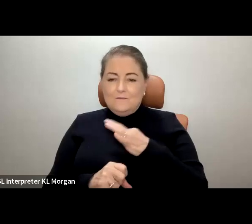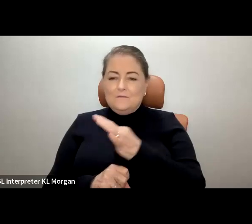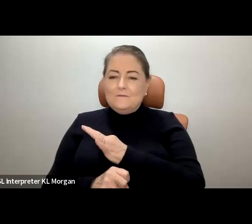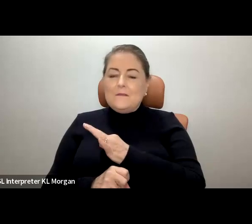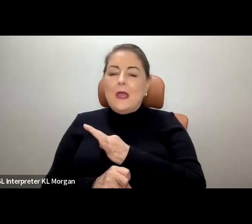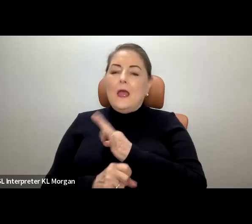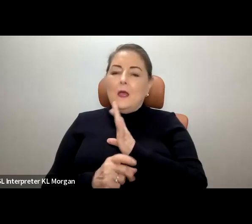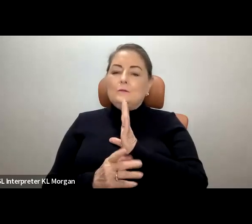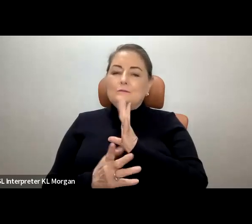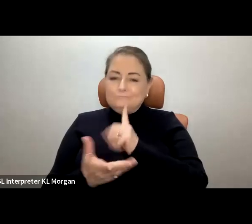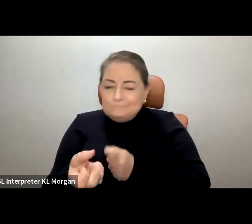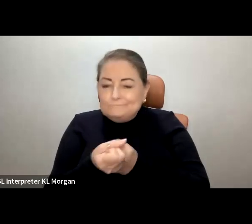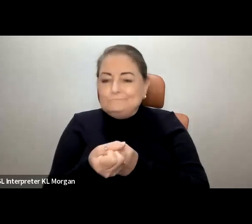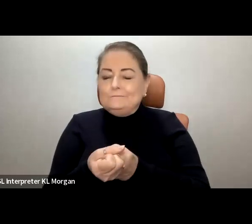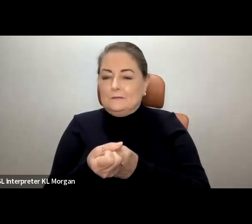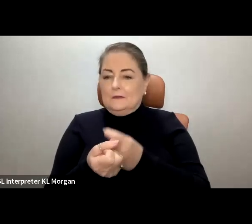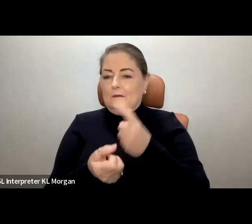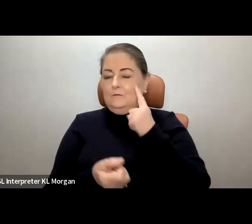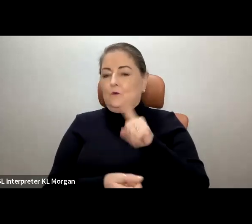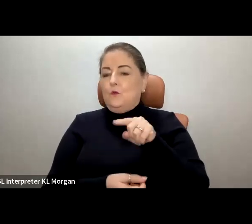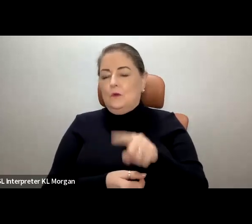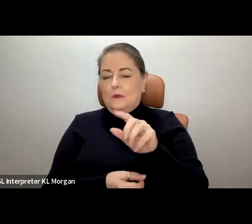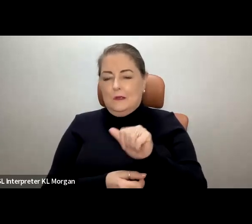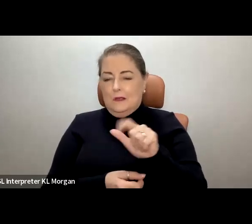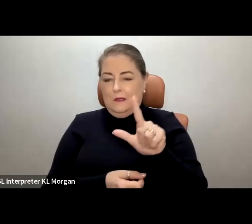proposing ally? I mean, there's a couple of points there. One, I